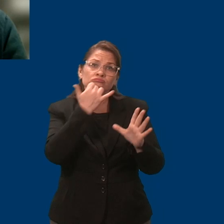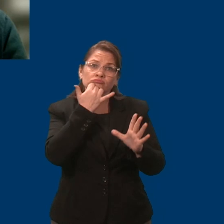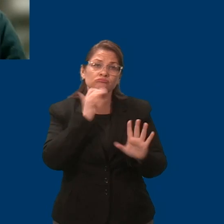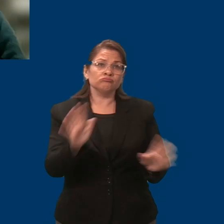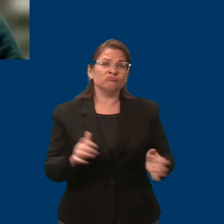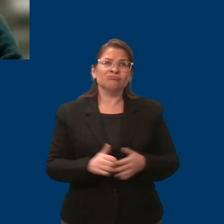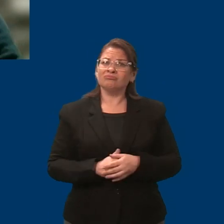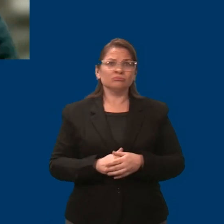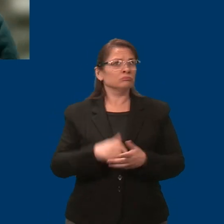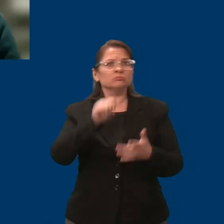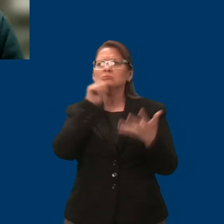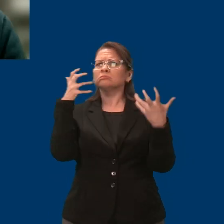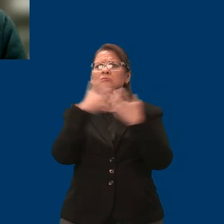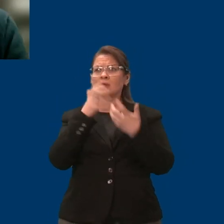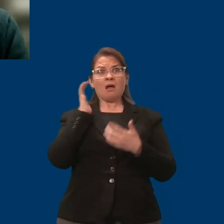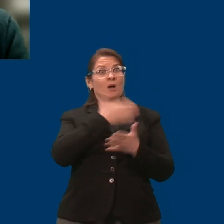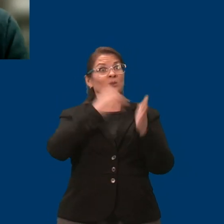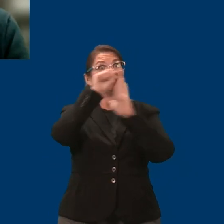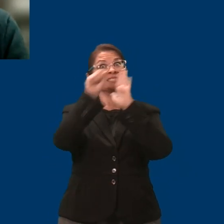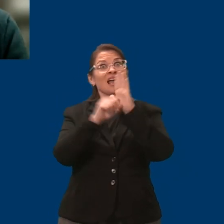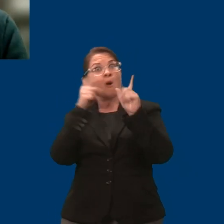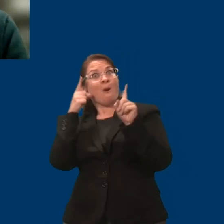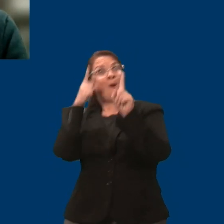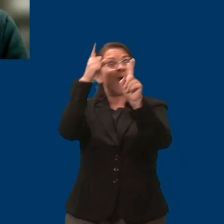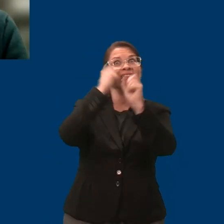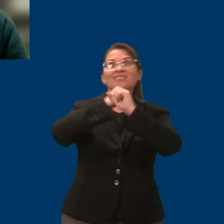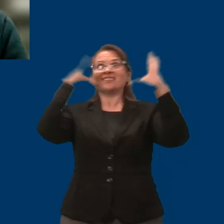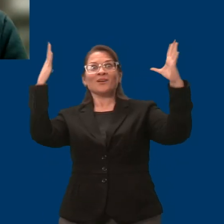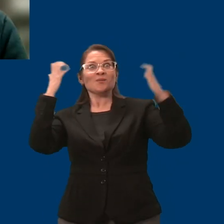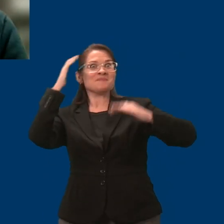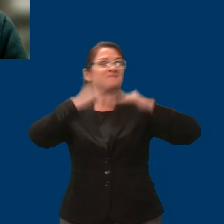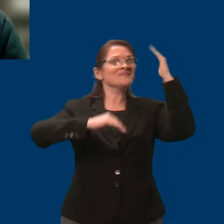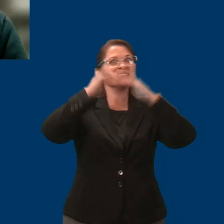to build an inclusive Minnesota, where I have a seat at the table.